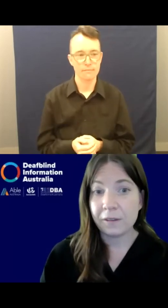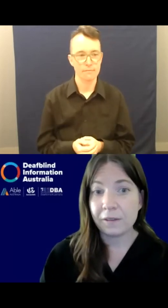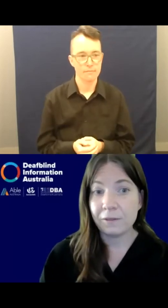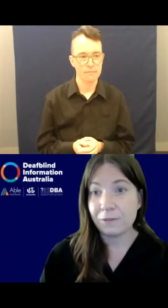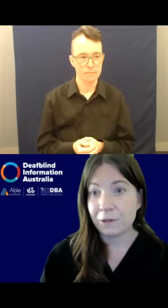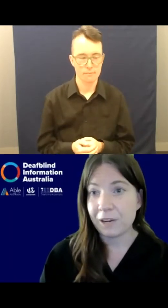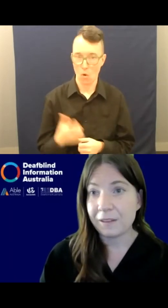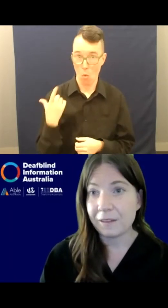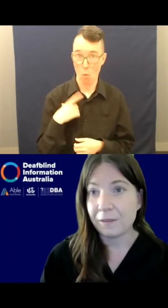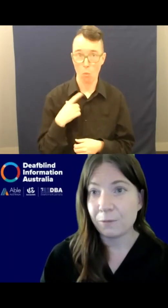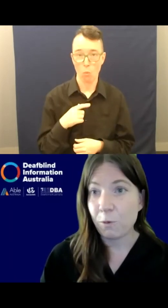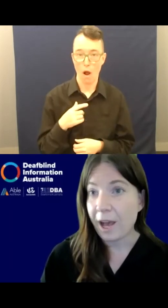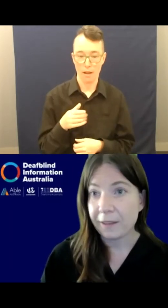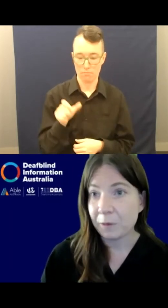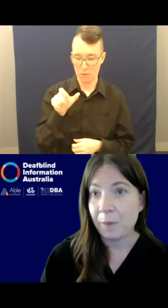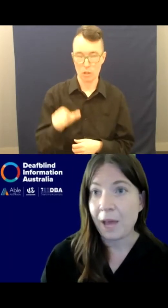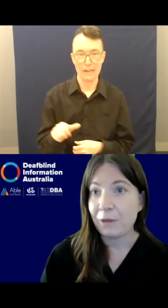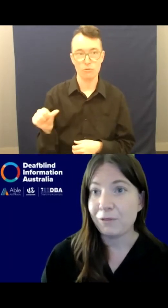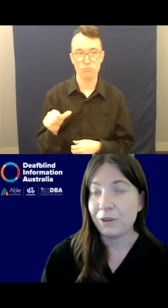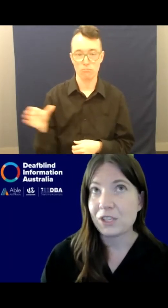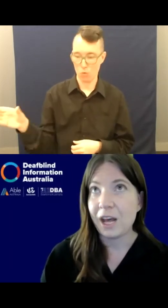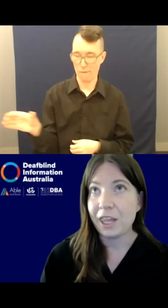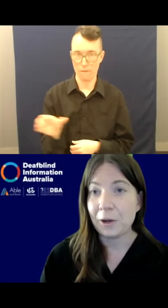of different reasons why someone might be referred to art therapy.